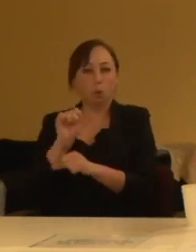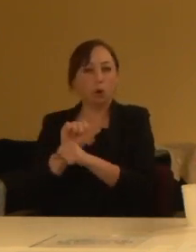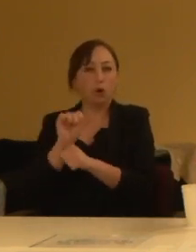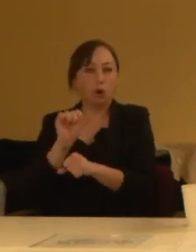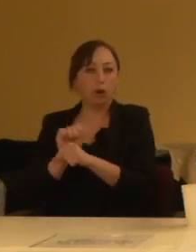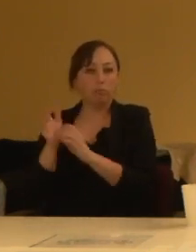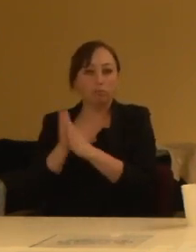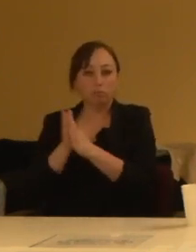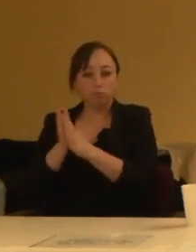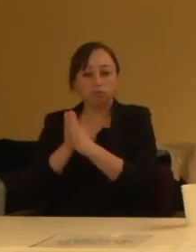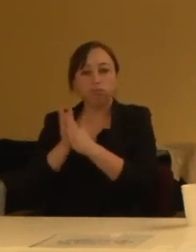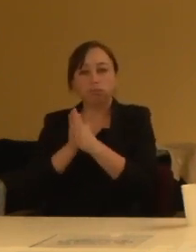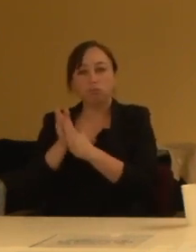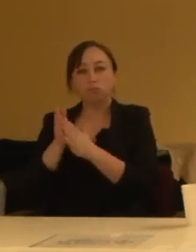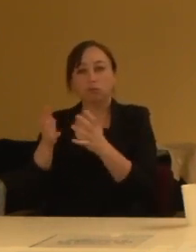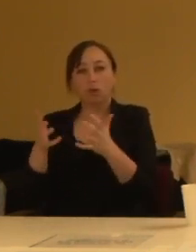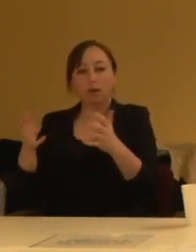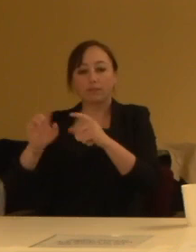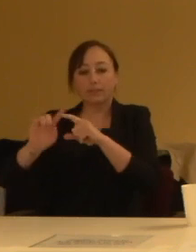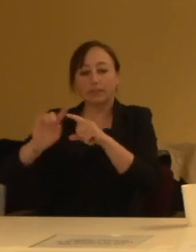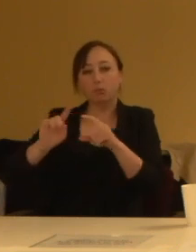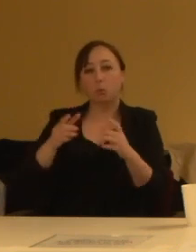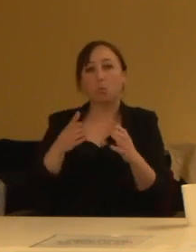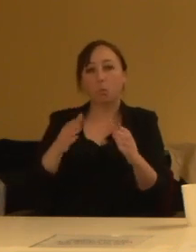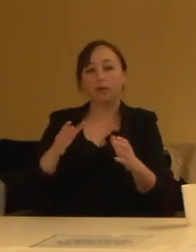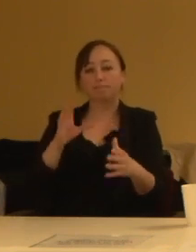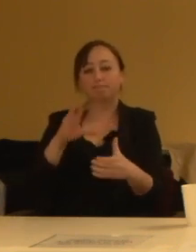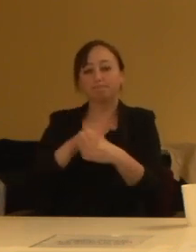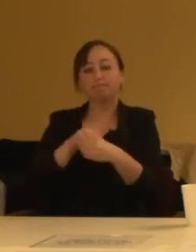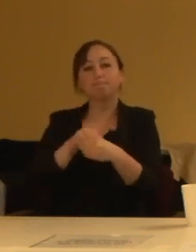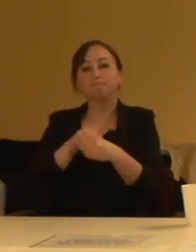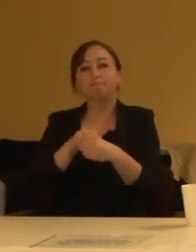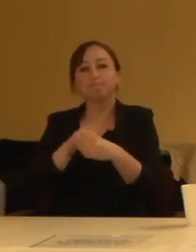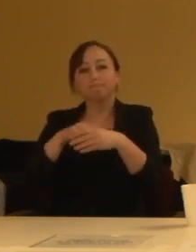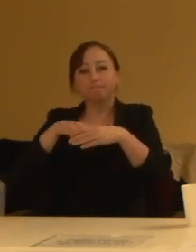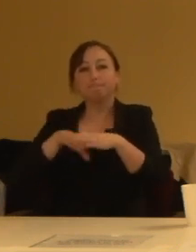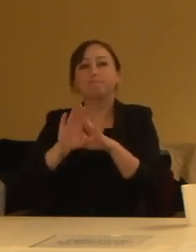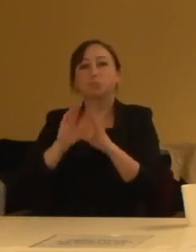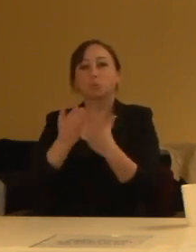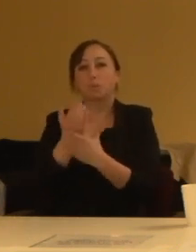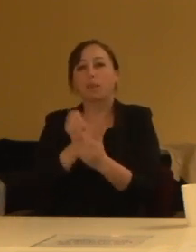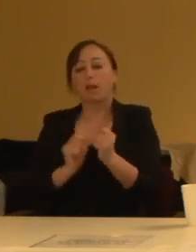There's a lot of different ways to enter into it. The most obvious I guess, pathway